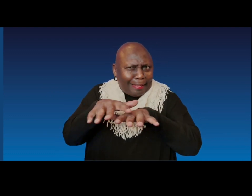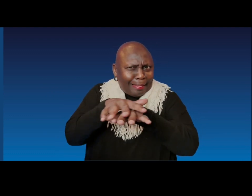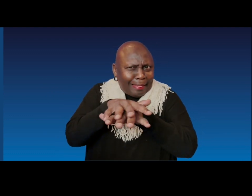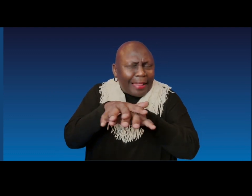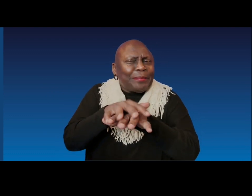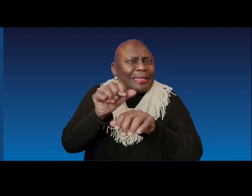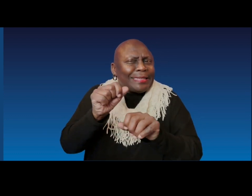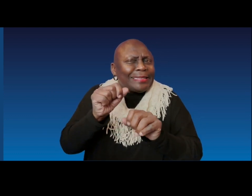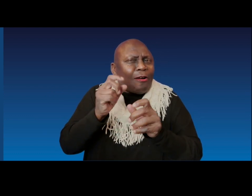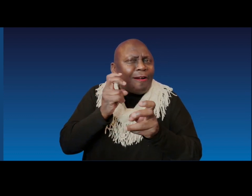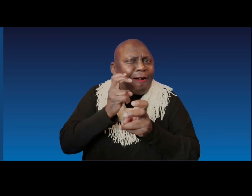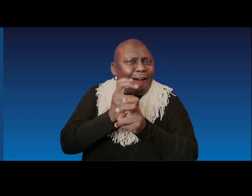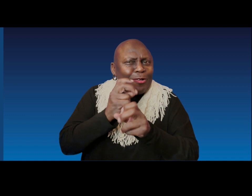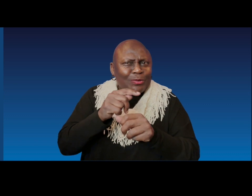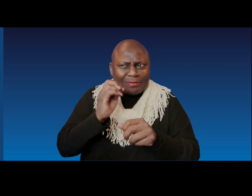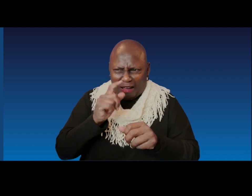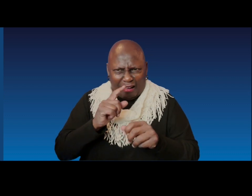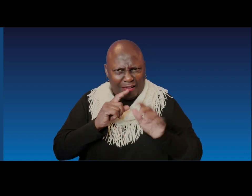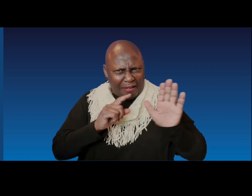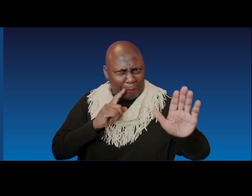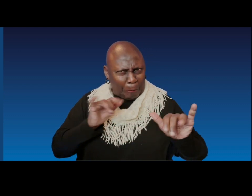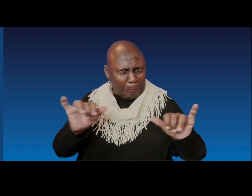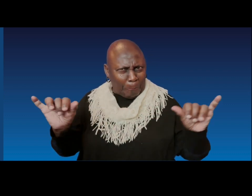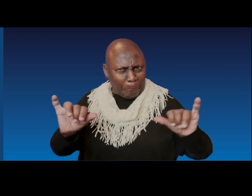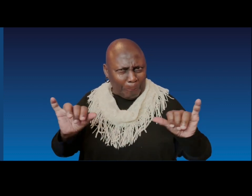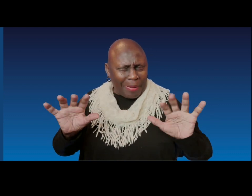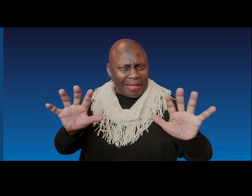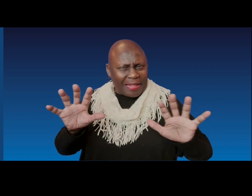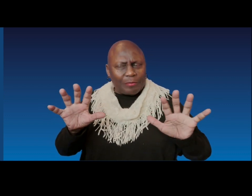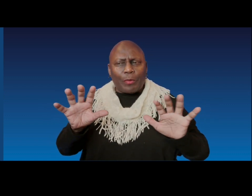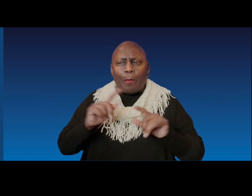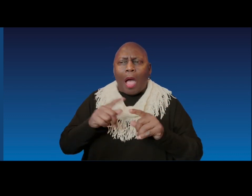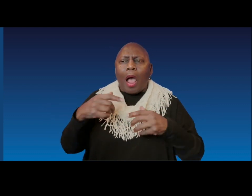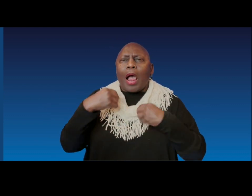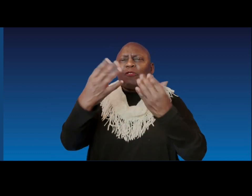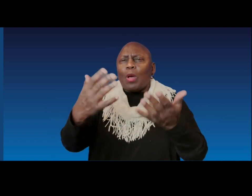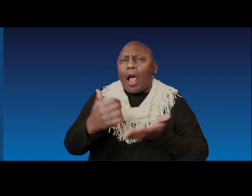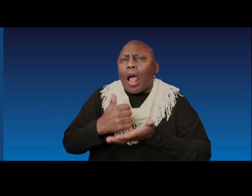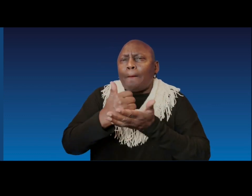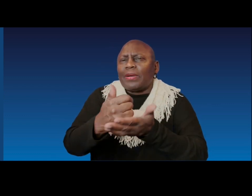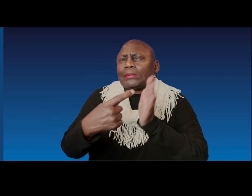and they may even overlap at times. So it's hard to distinguish which is which.